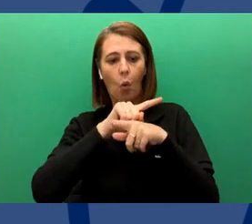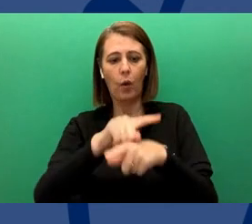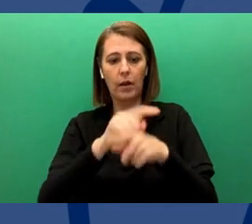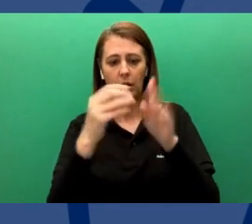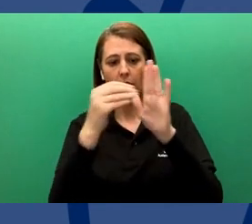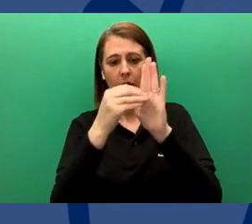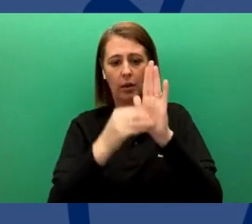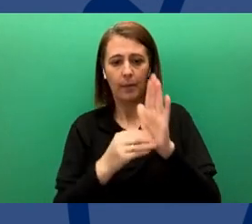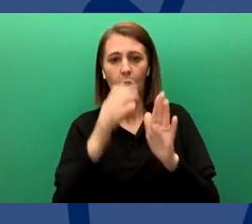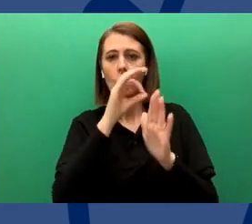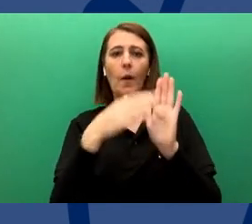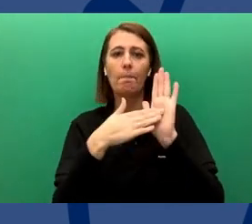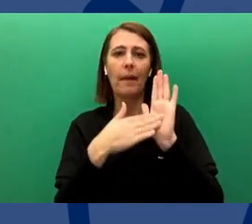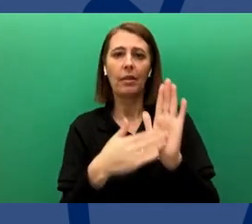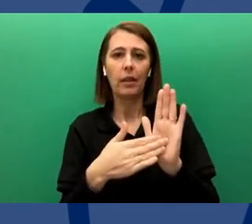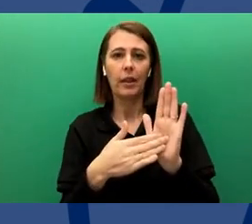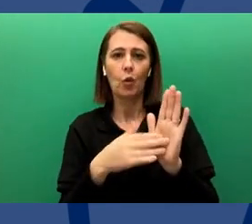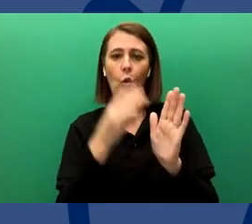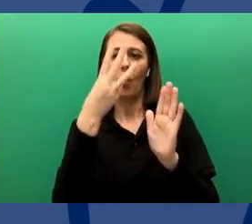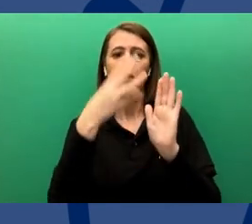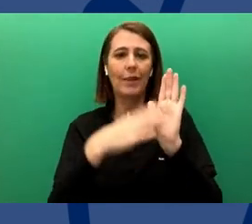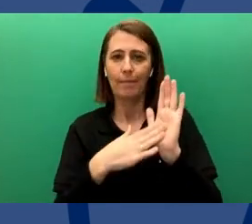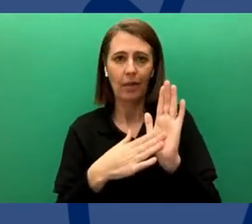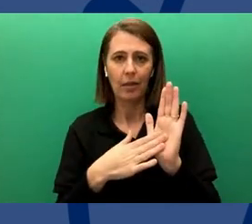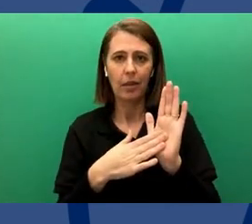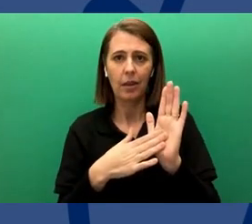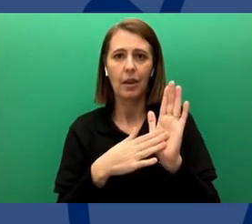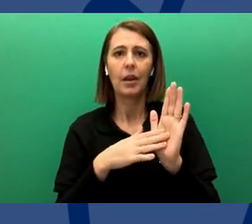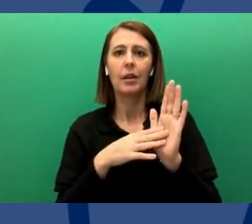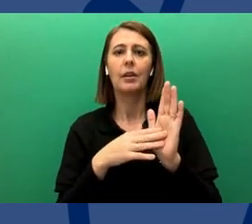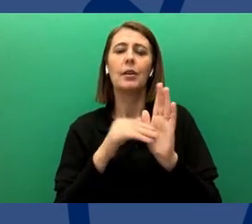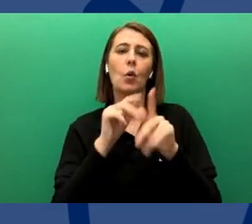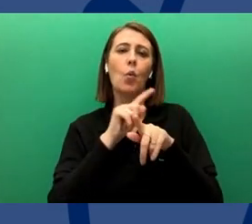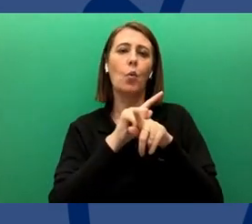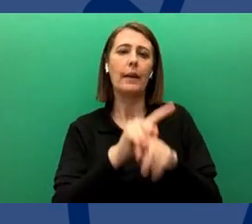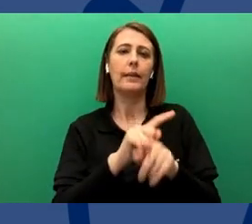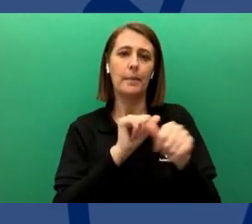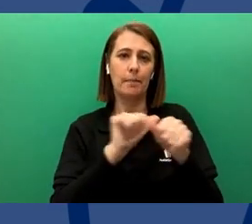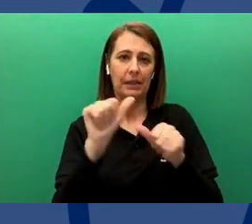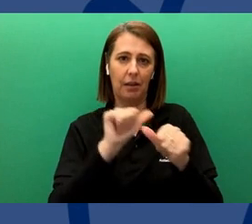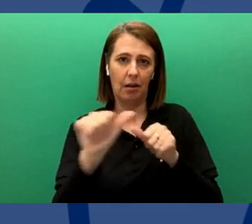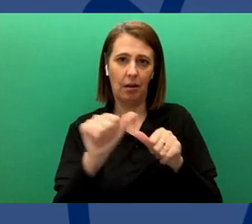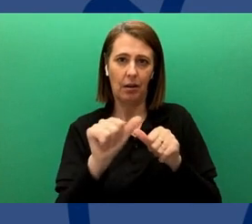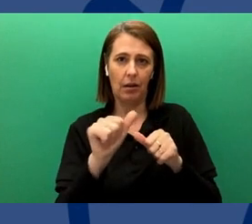or a three‑monthly component in your application. And that's just one tip.